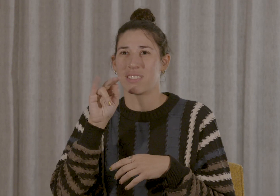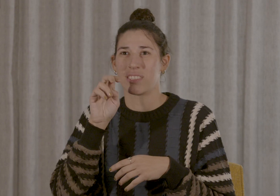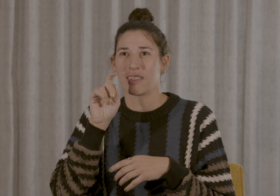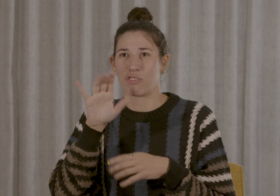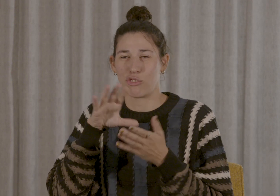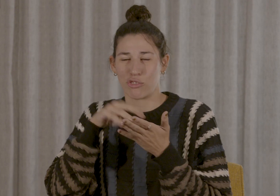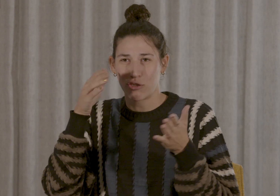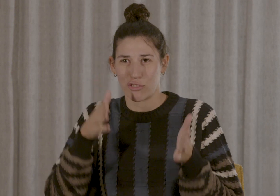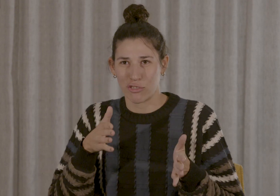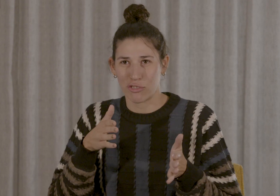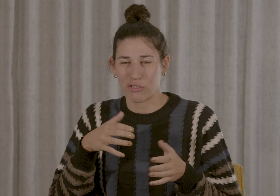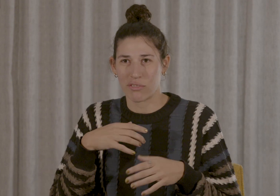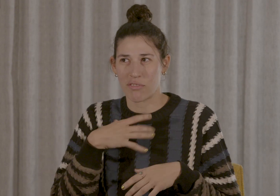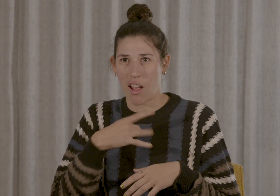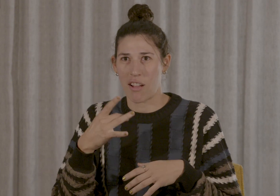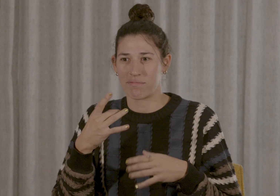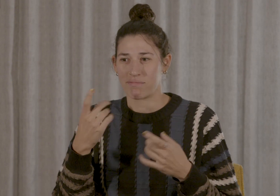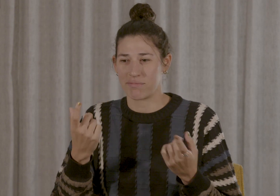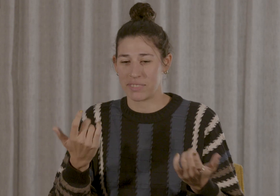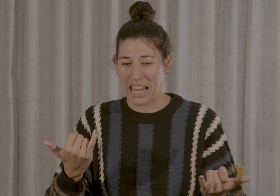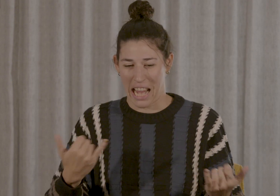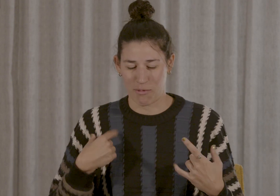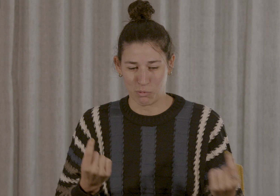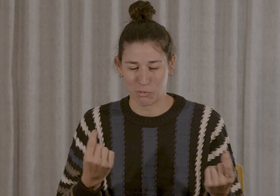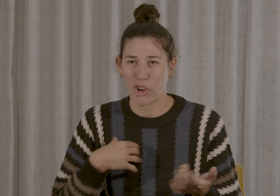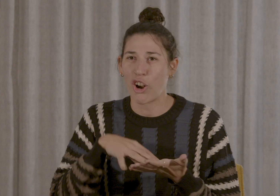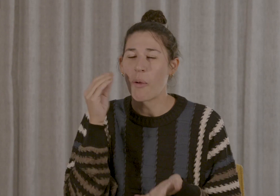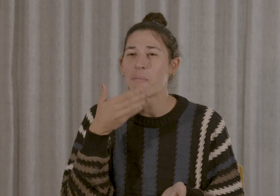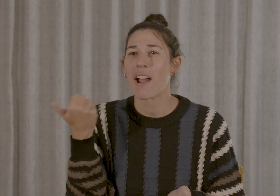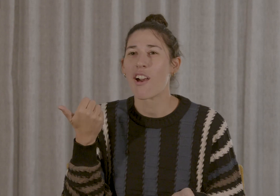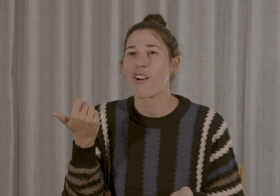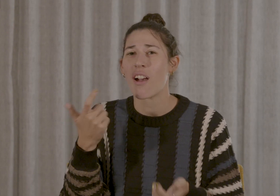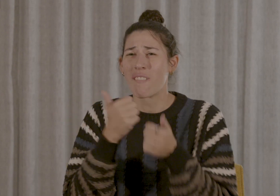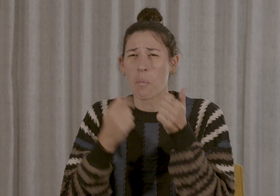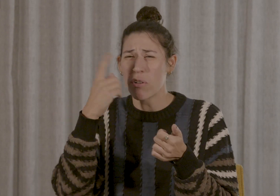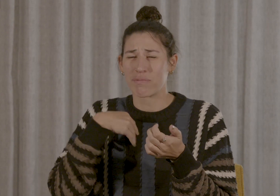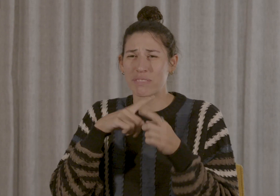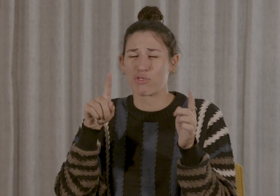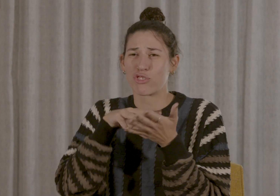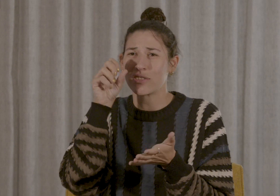I am also a kinetic learner. I enjoy learning in the moment, mid activity.